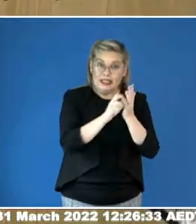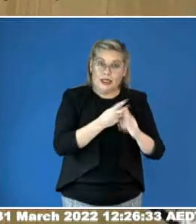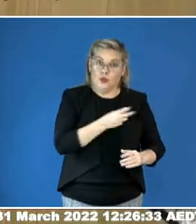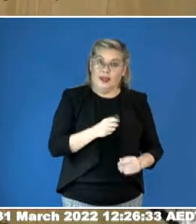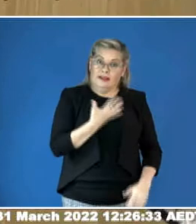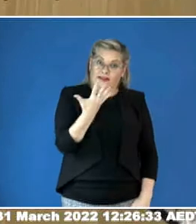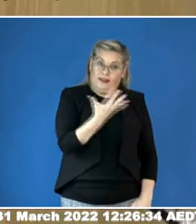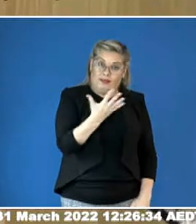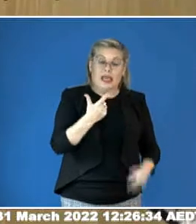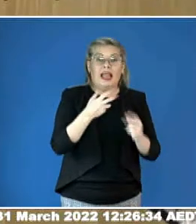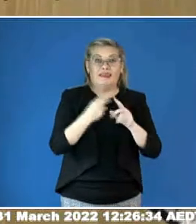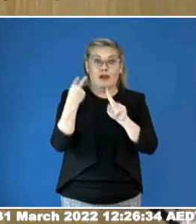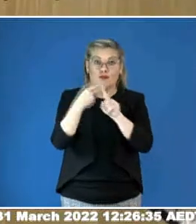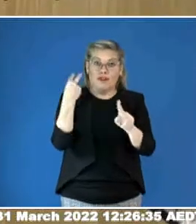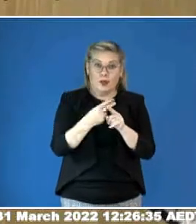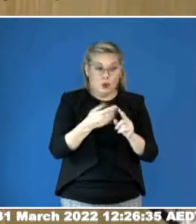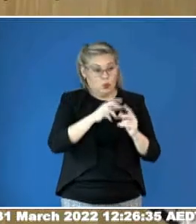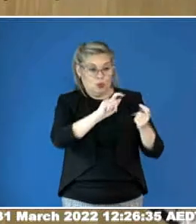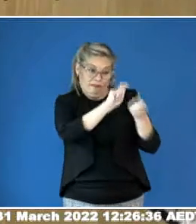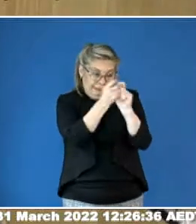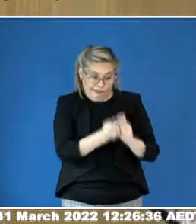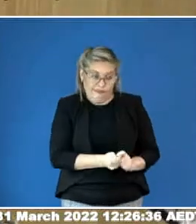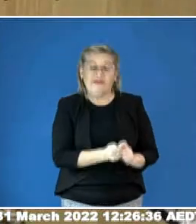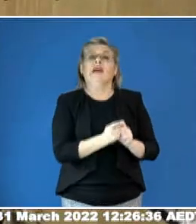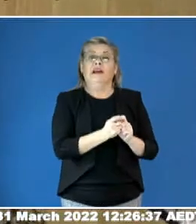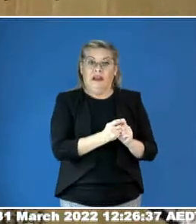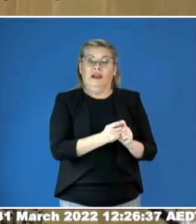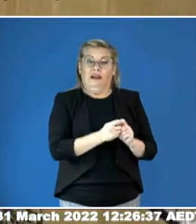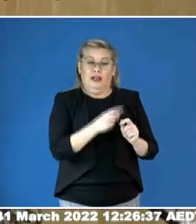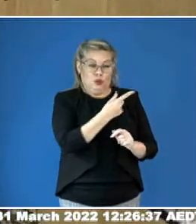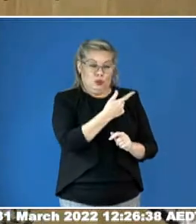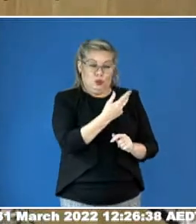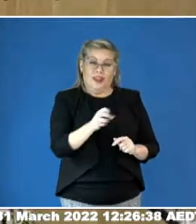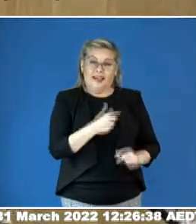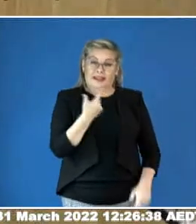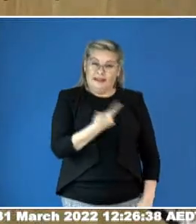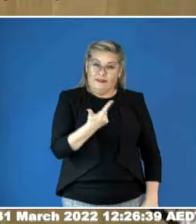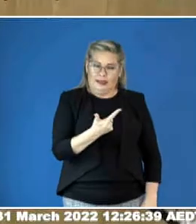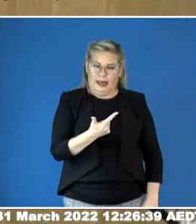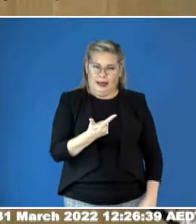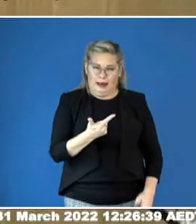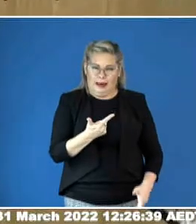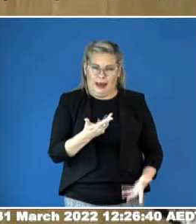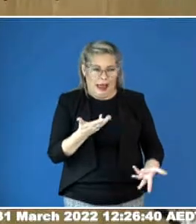How is it possible for someone in your position not to be aware of that procedure?